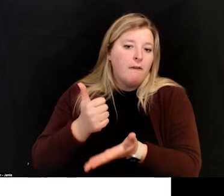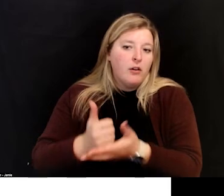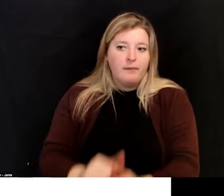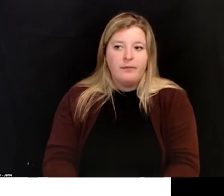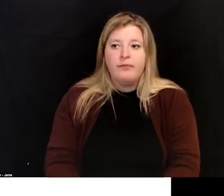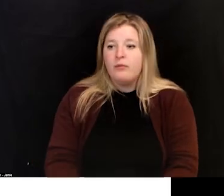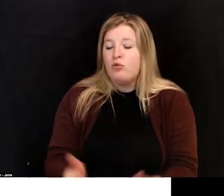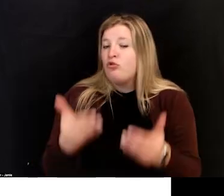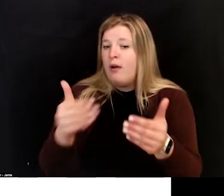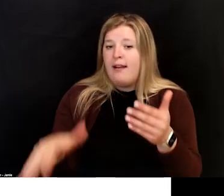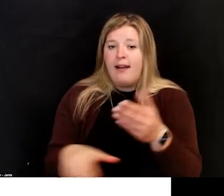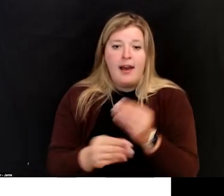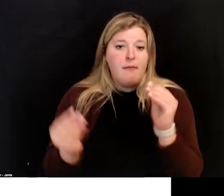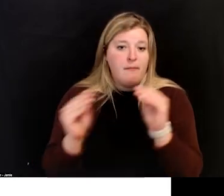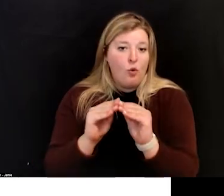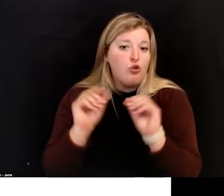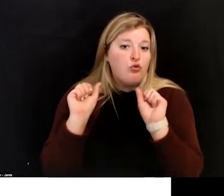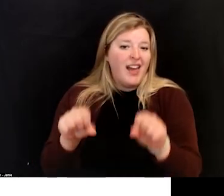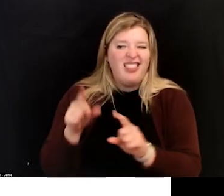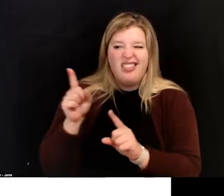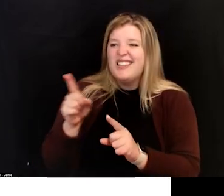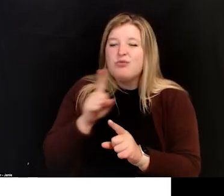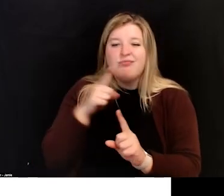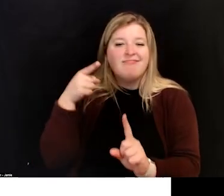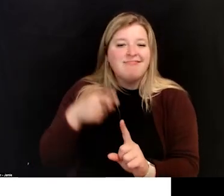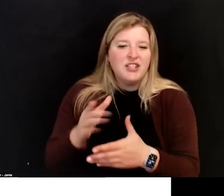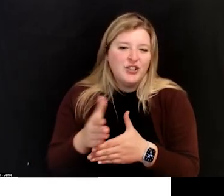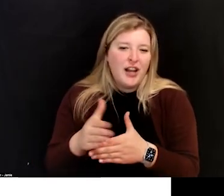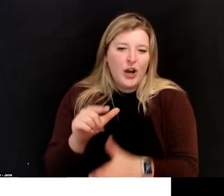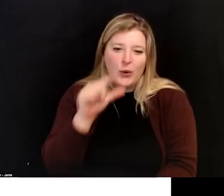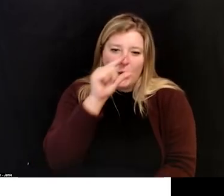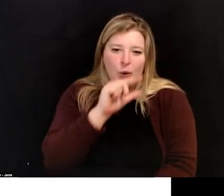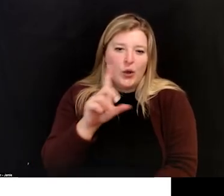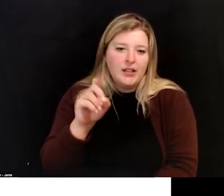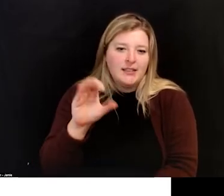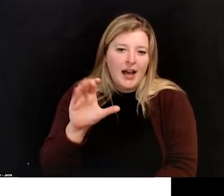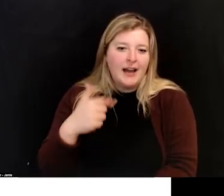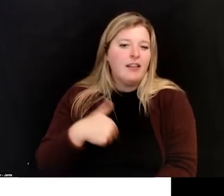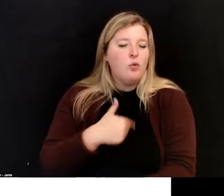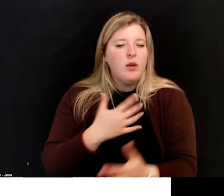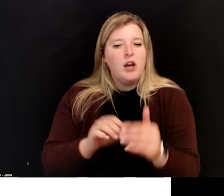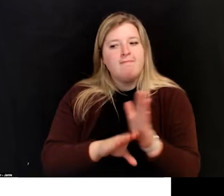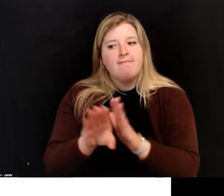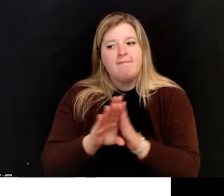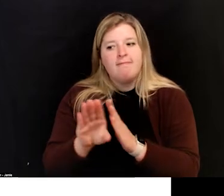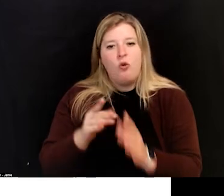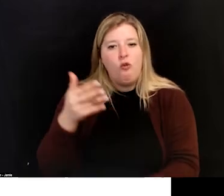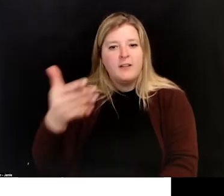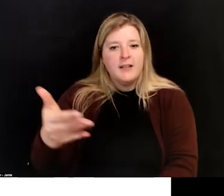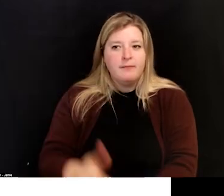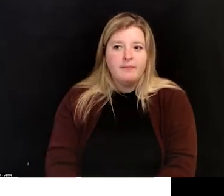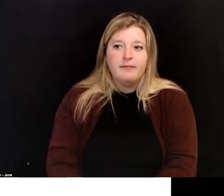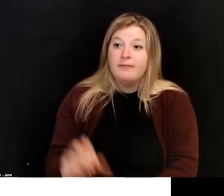It's just a shared Google Doc that we are building over time. [Jay] We absolutely will. Thank you, Rachael.